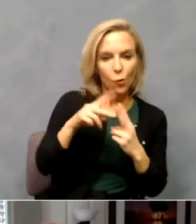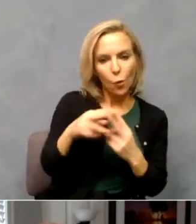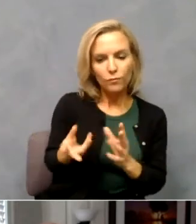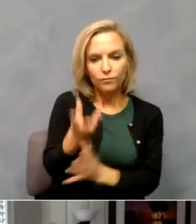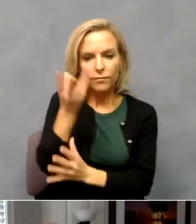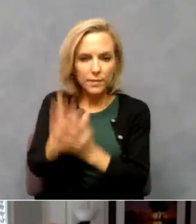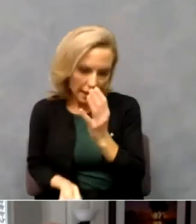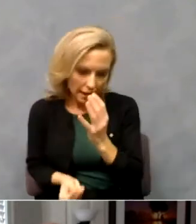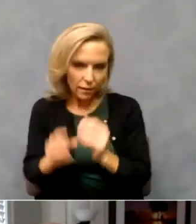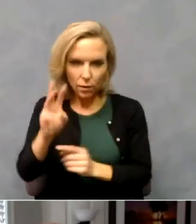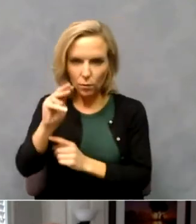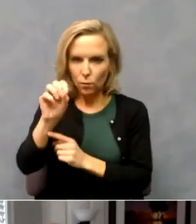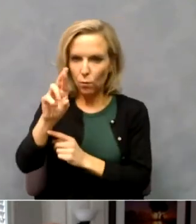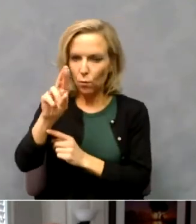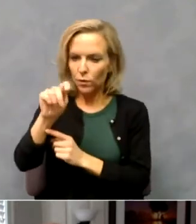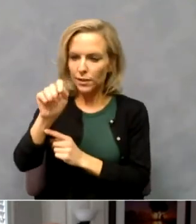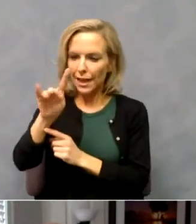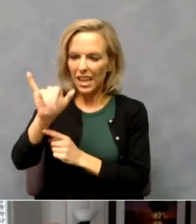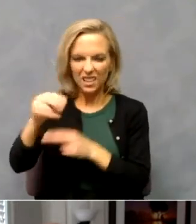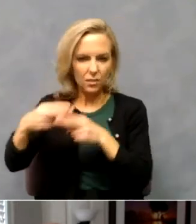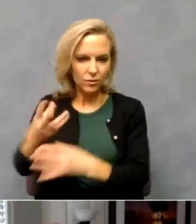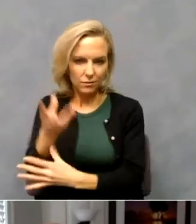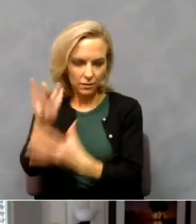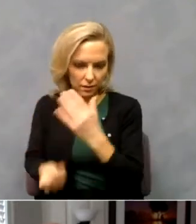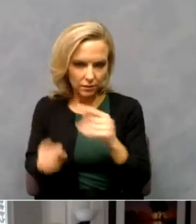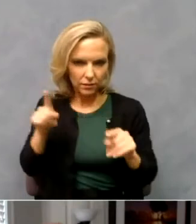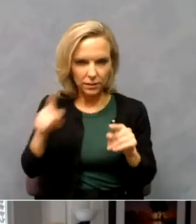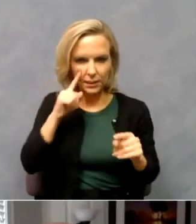preservation of societies, functions and the things we need to do to keep